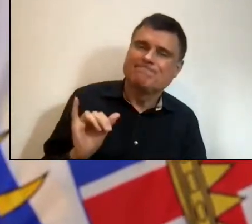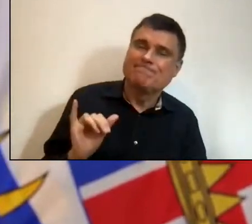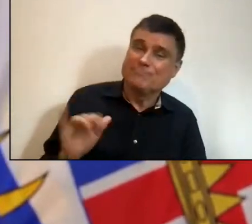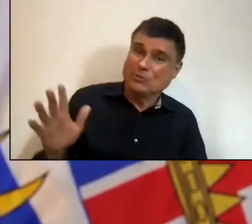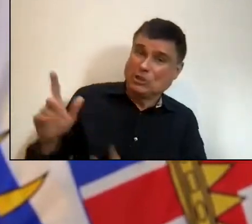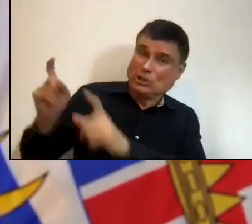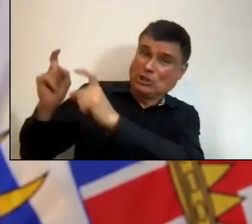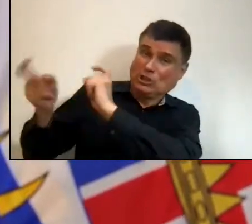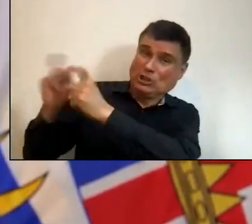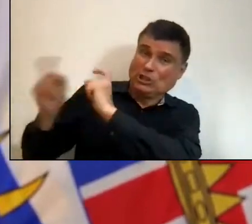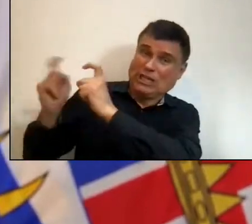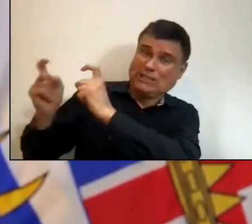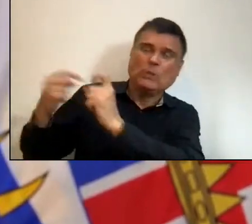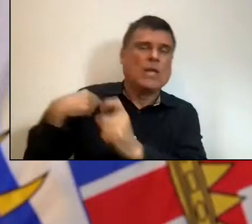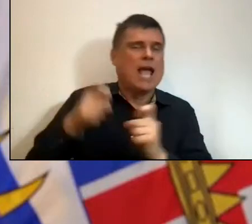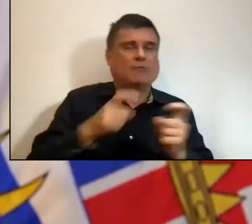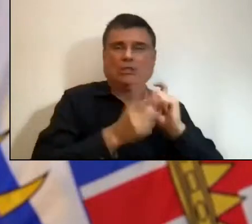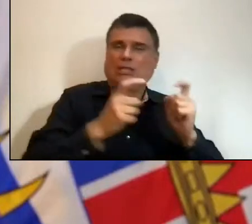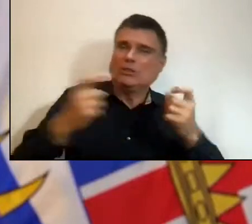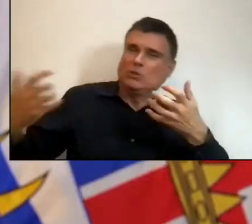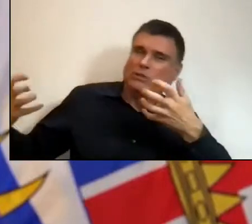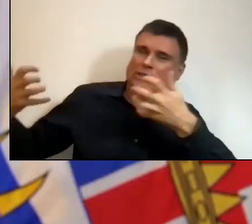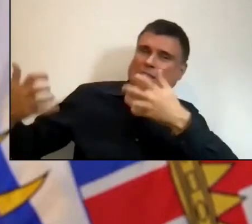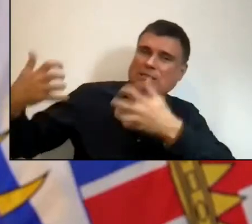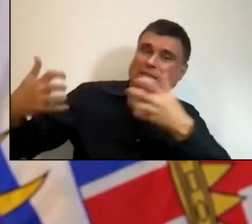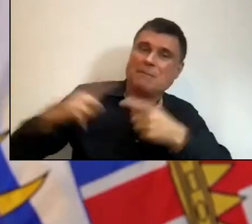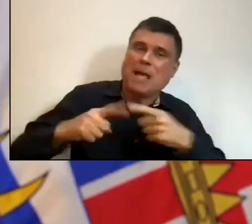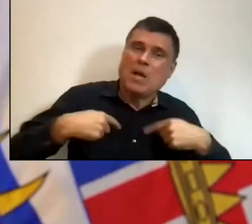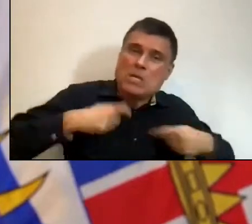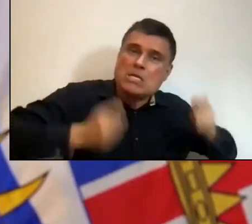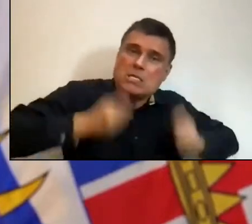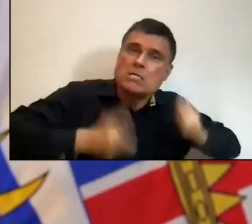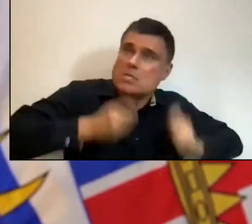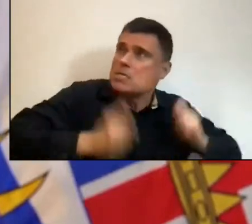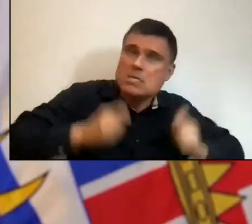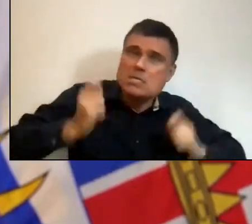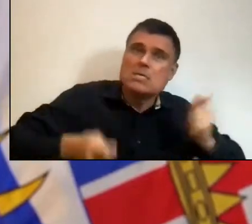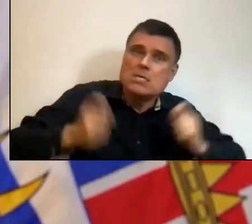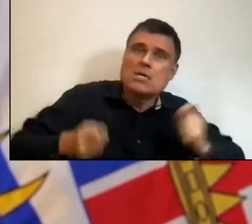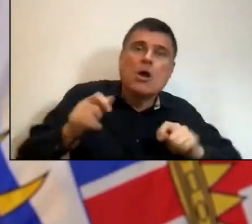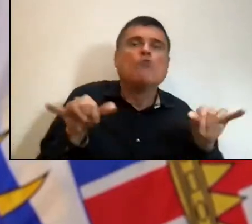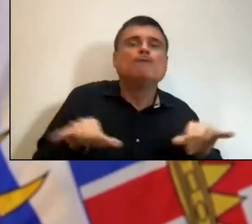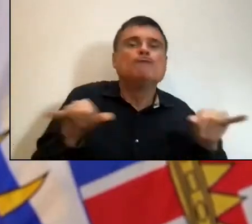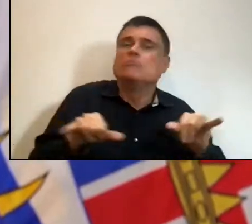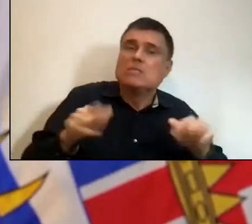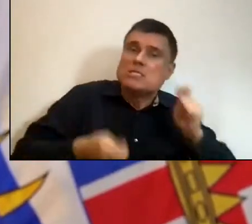Provokes anxiety. It creates confusion and anxiety